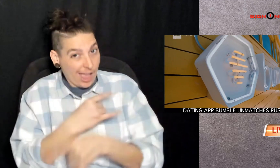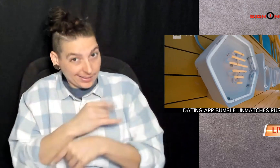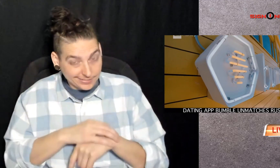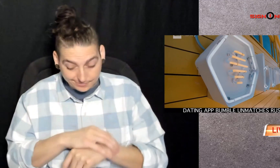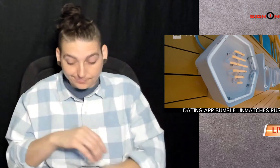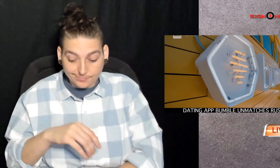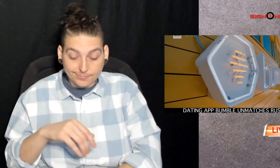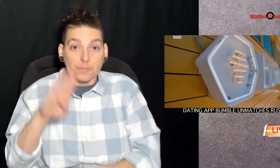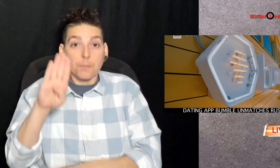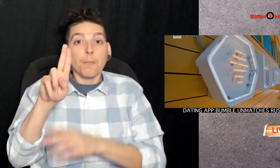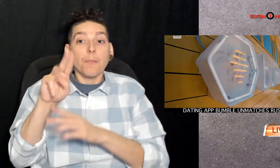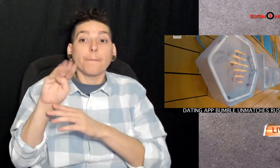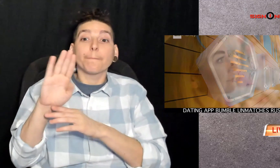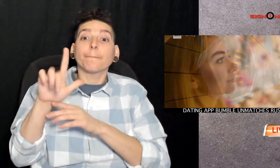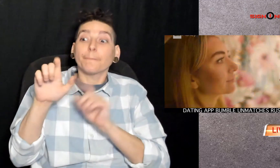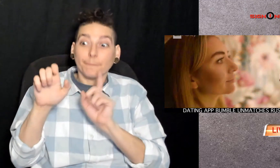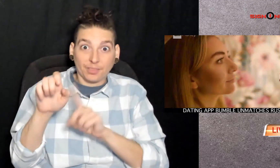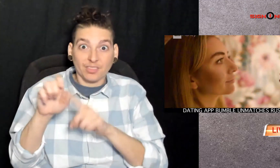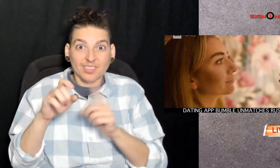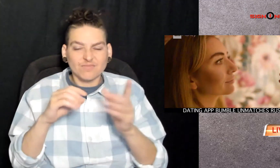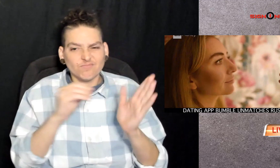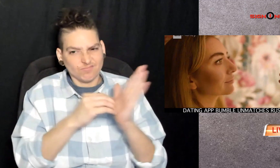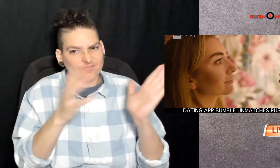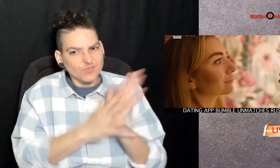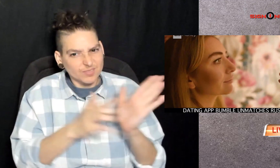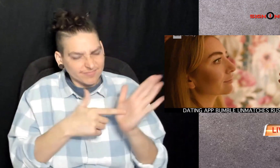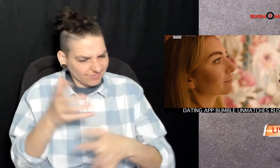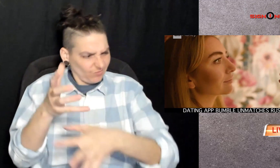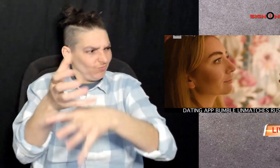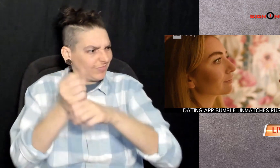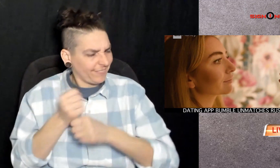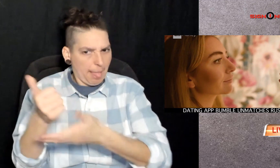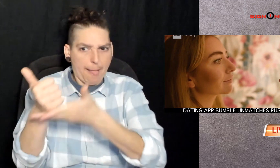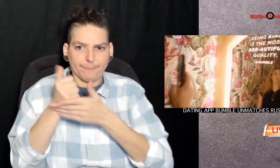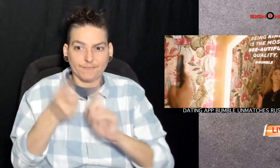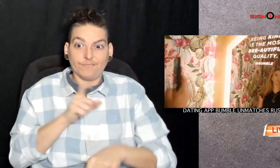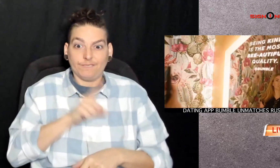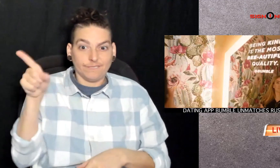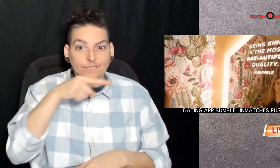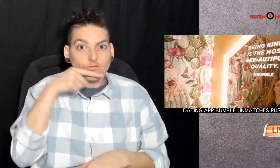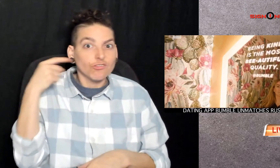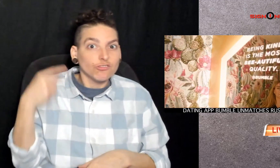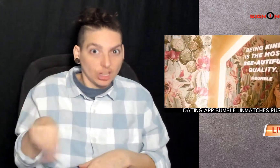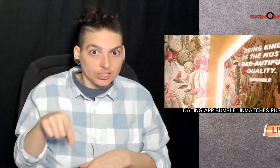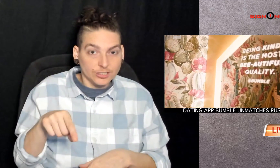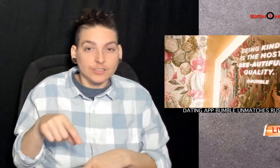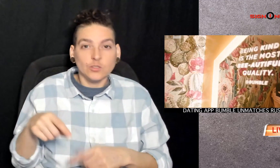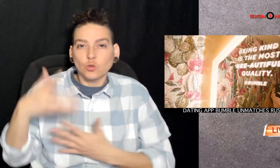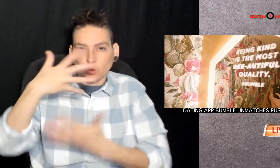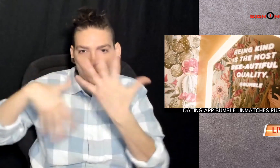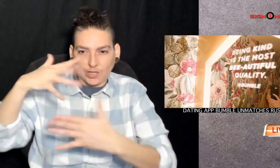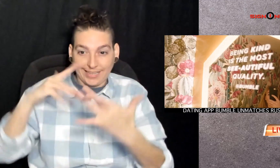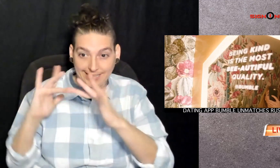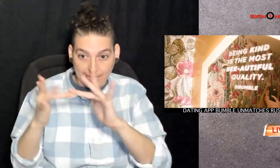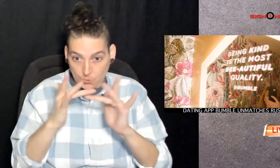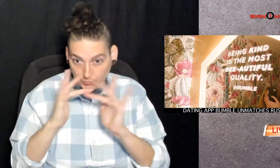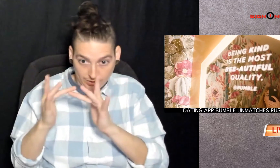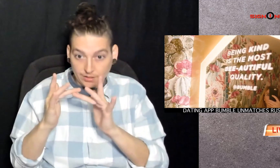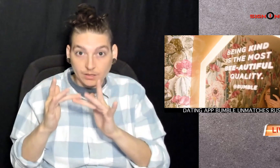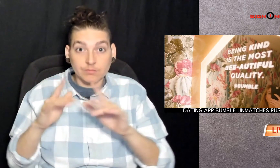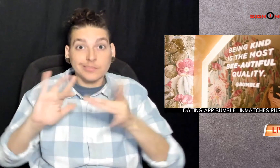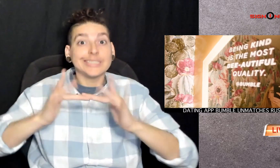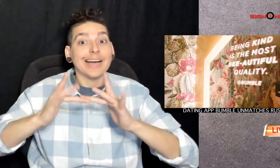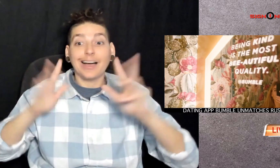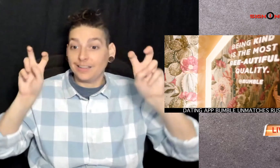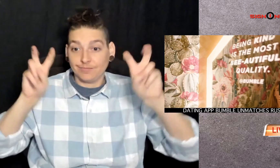countries ironically bumble reportedly received help from the Russian social networking site